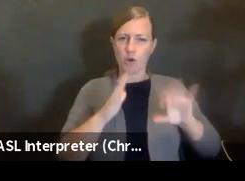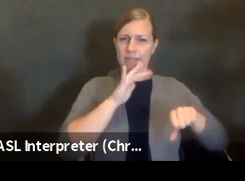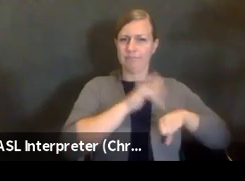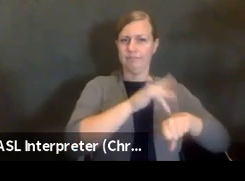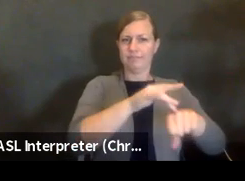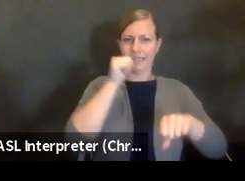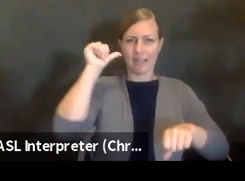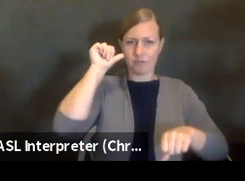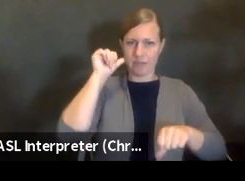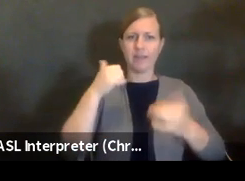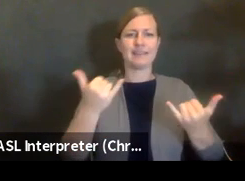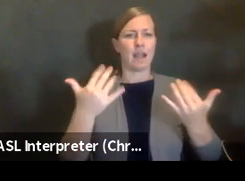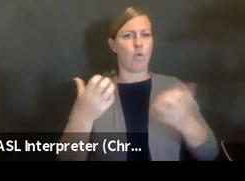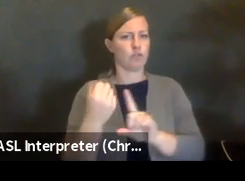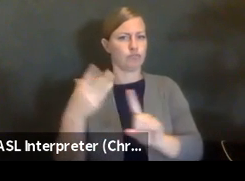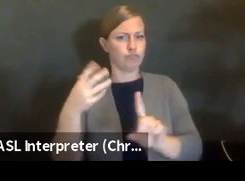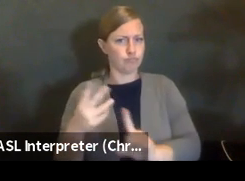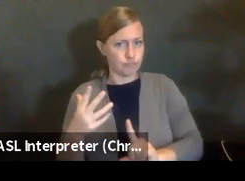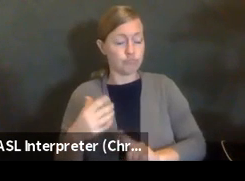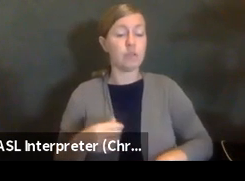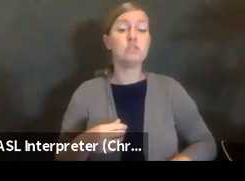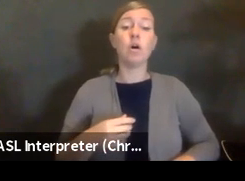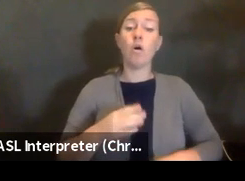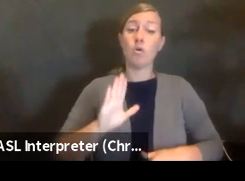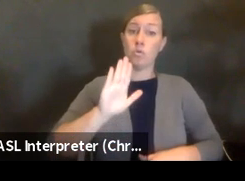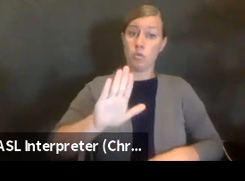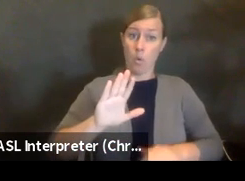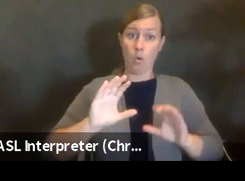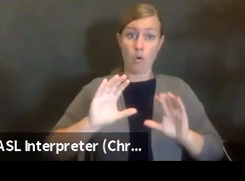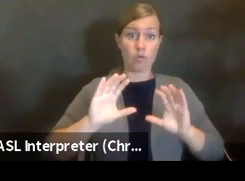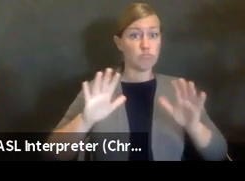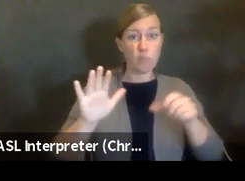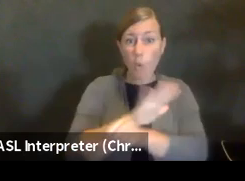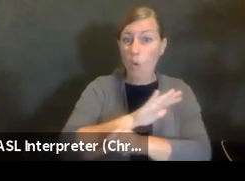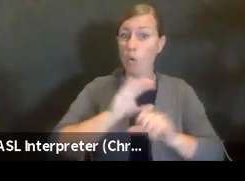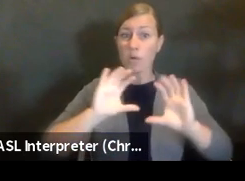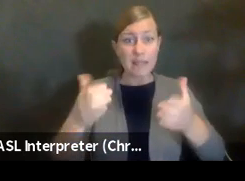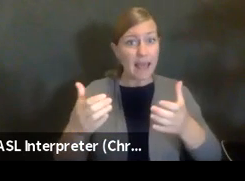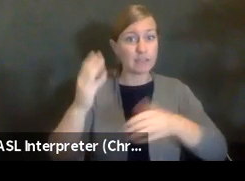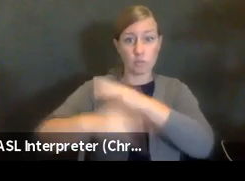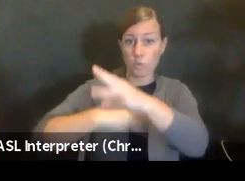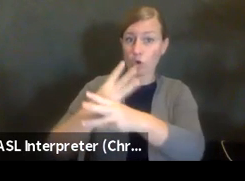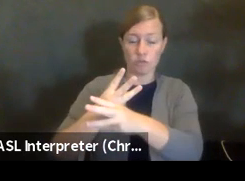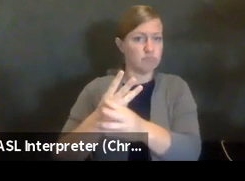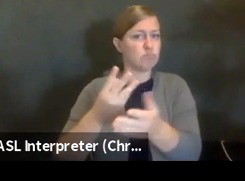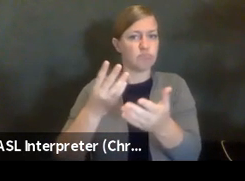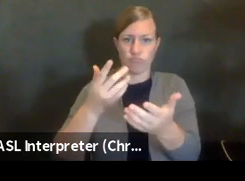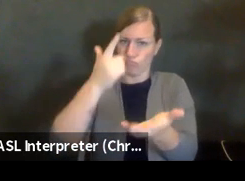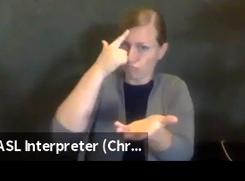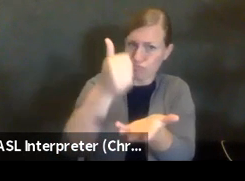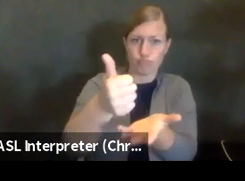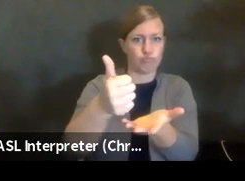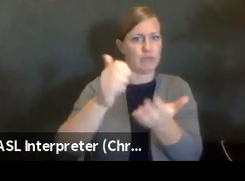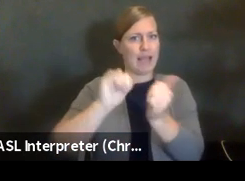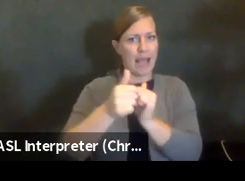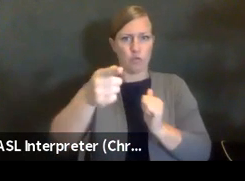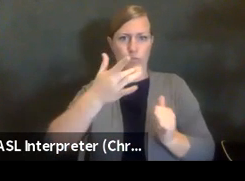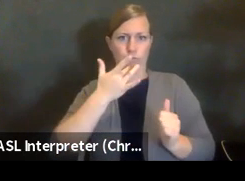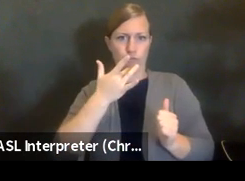Katherine Livick - ESD 112: You are going to organize your whole world in Classroom in a way that works for you. As I've said often,